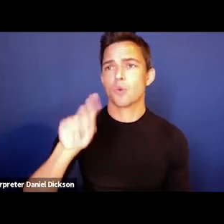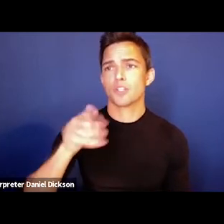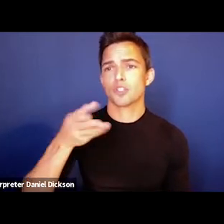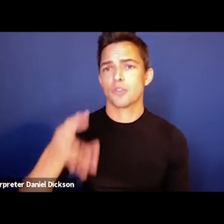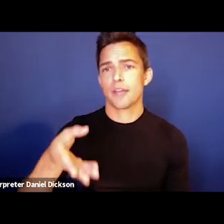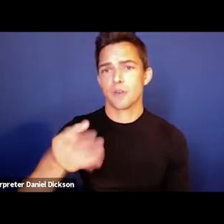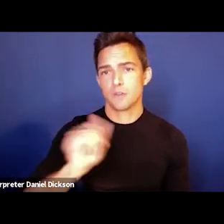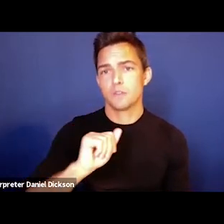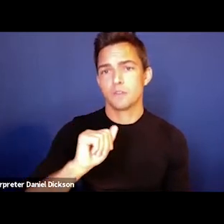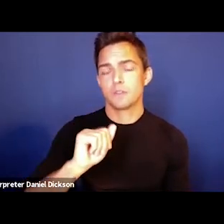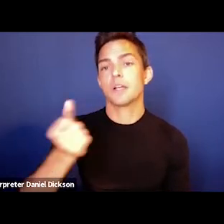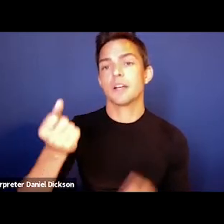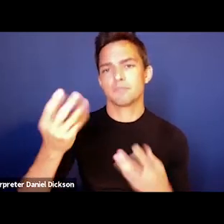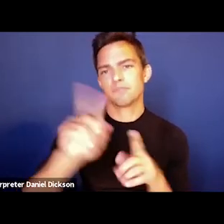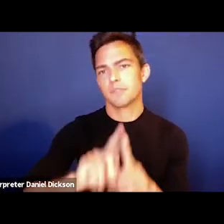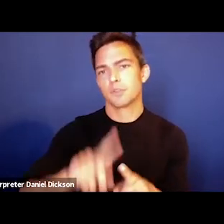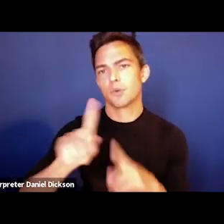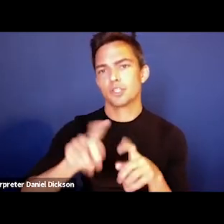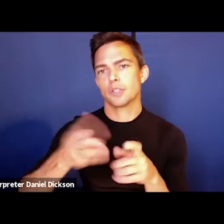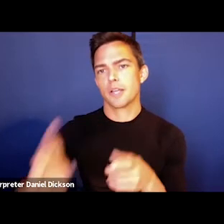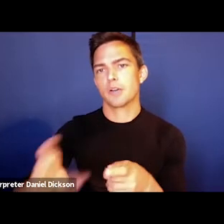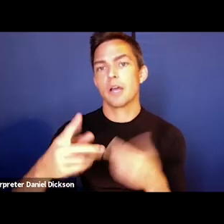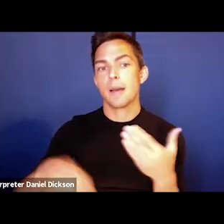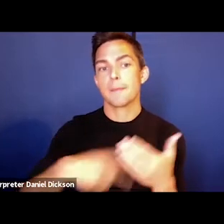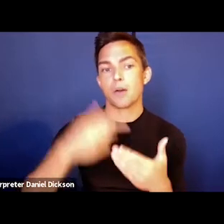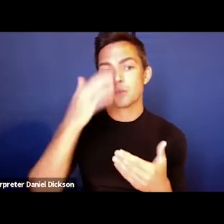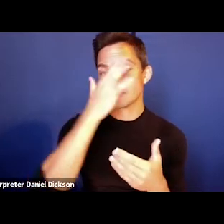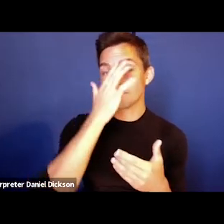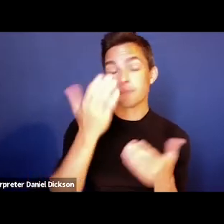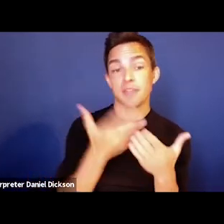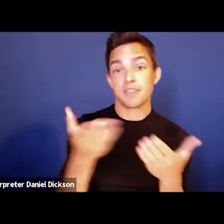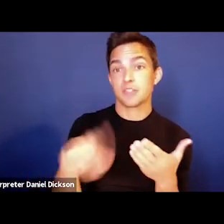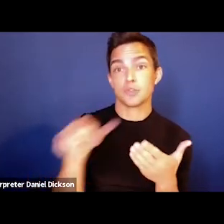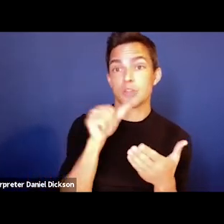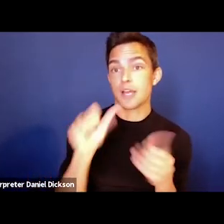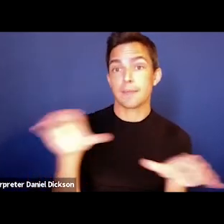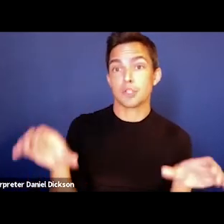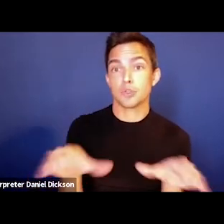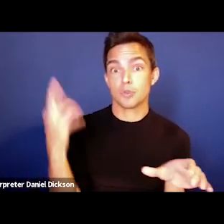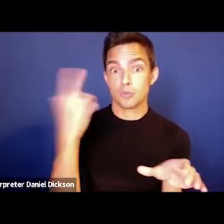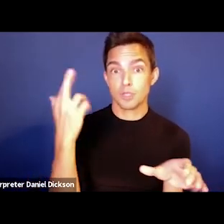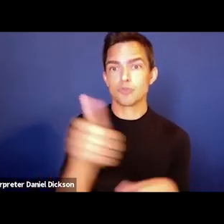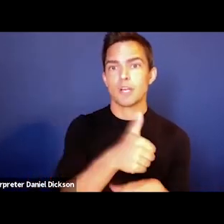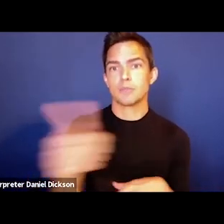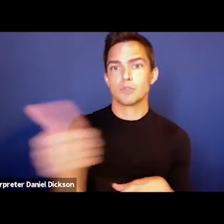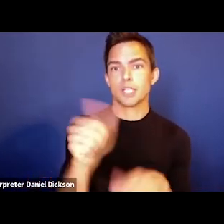a series of questions about things you are not able to do because of transportation problems